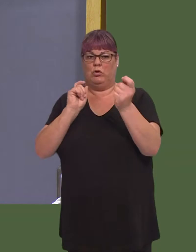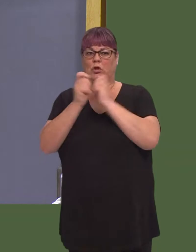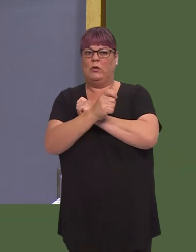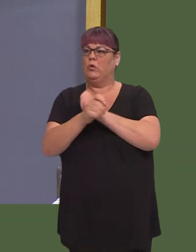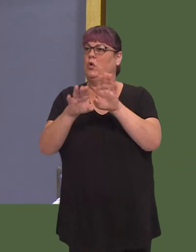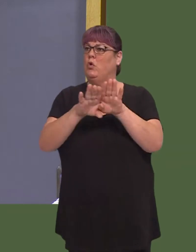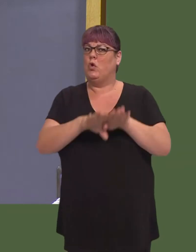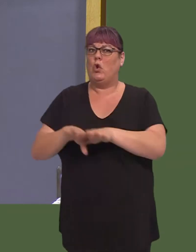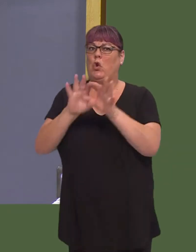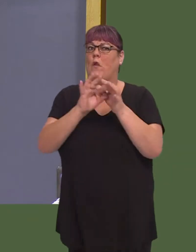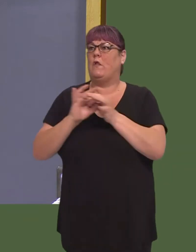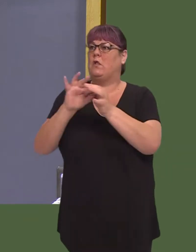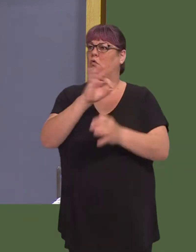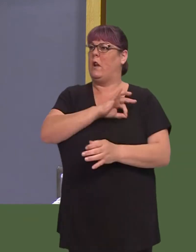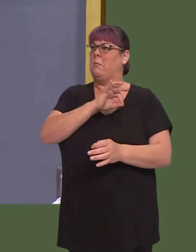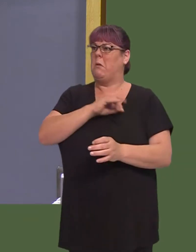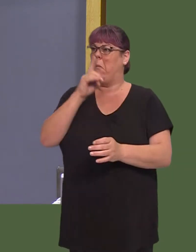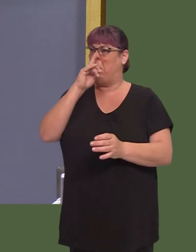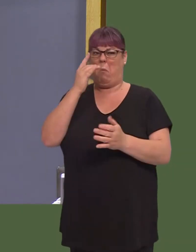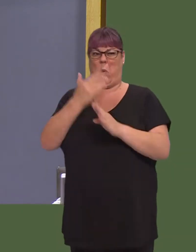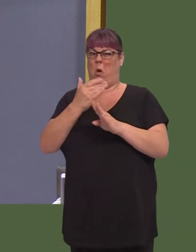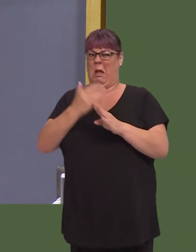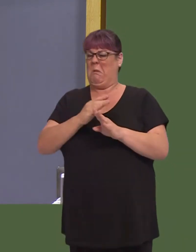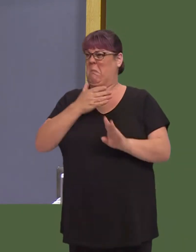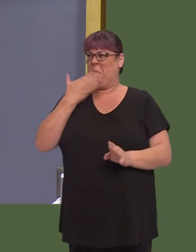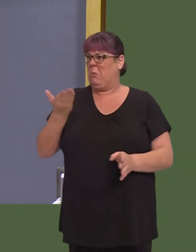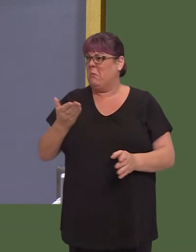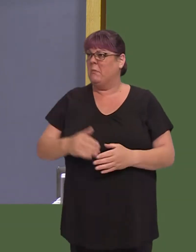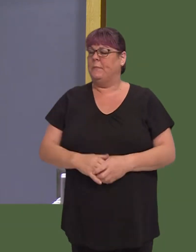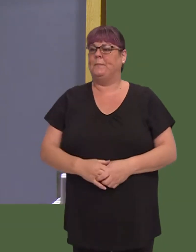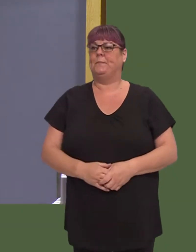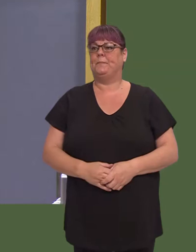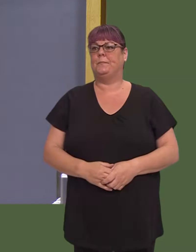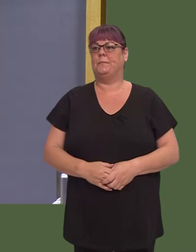minutes and eliminate the number of calls taking over half an hour to respond? Thank